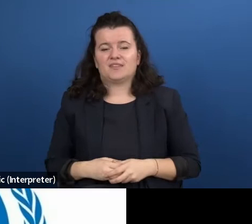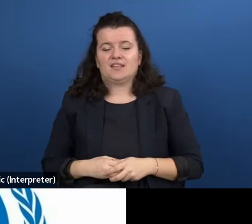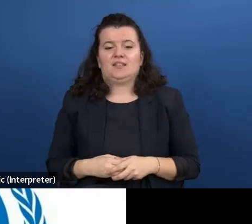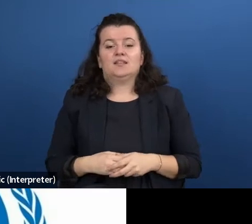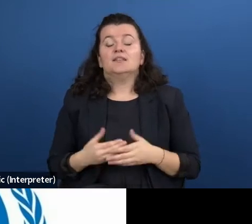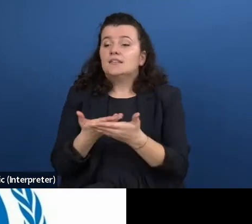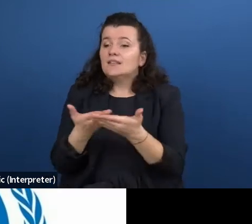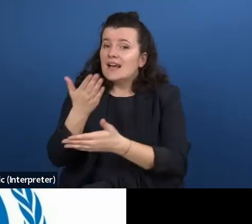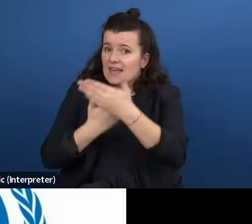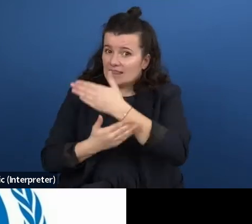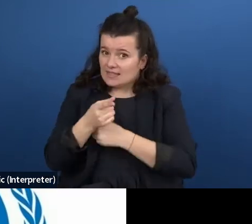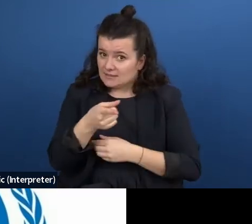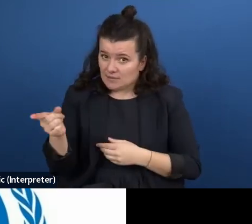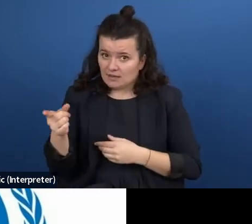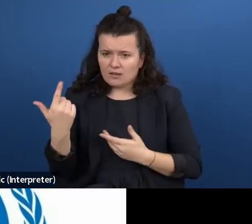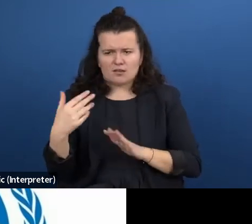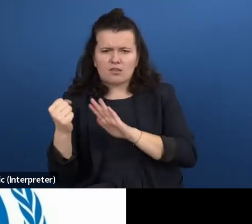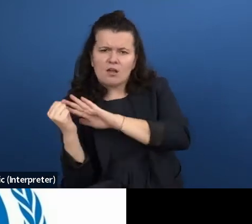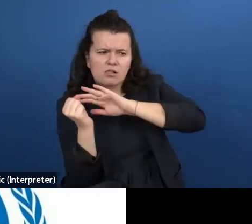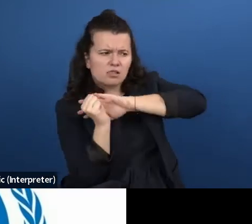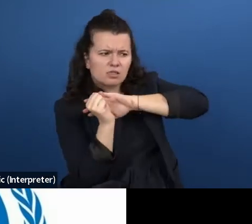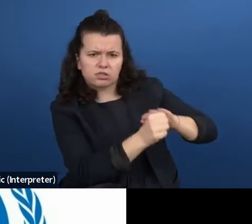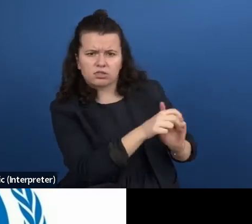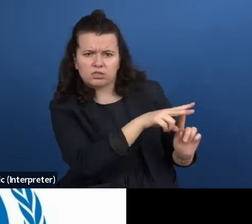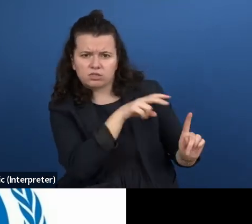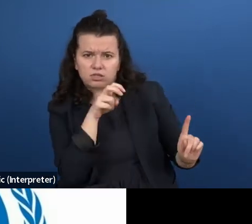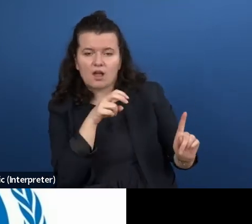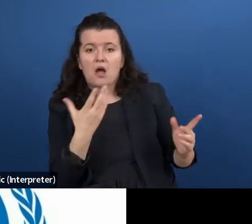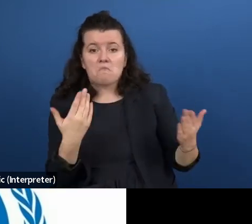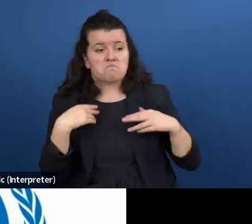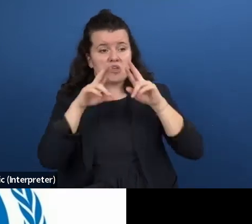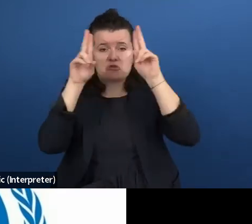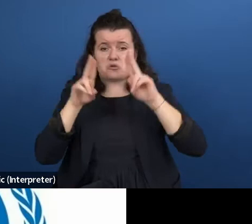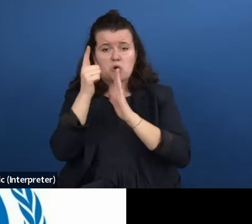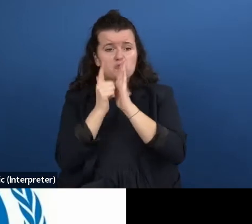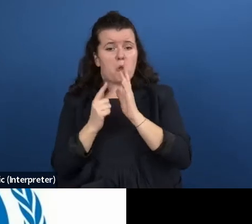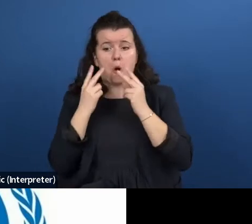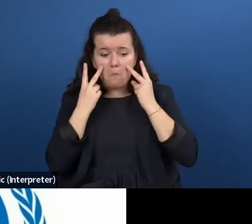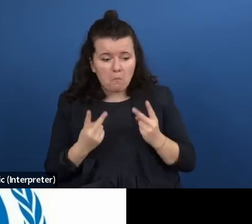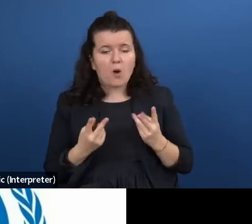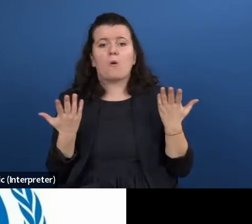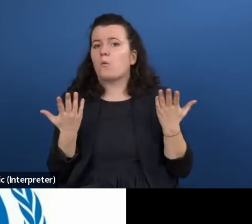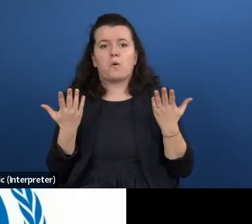that has been neglected in international law and in policy and practice on human trafficking.